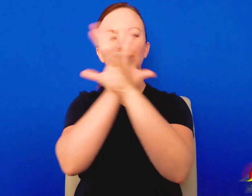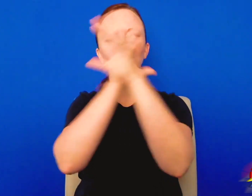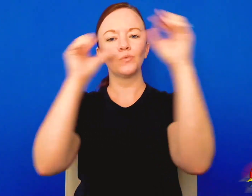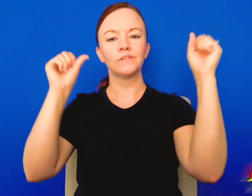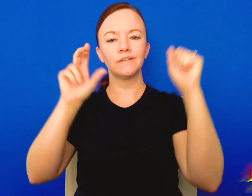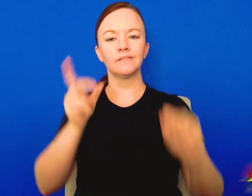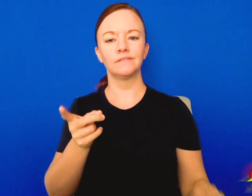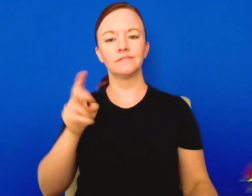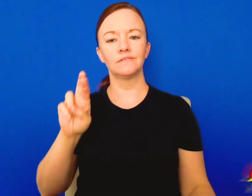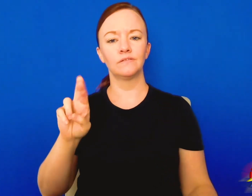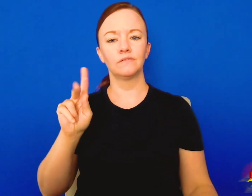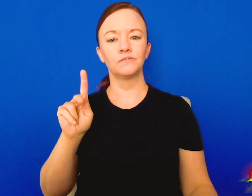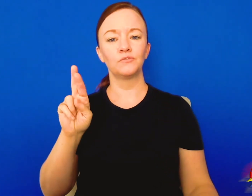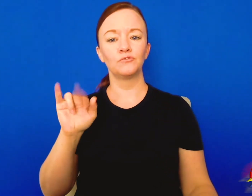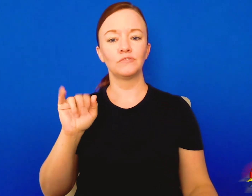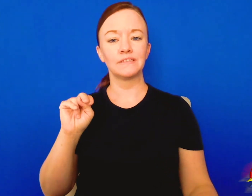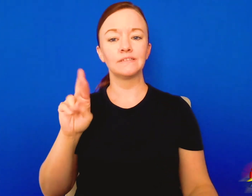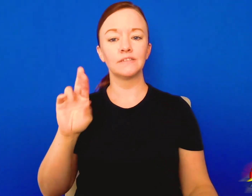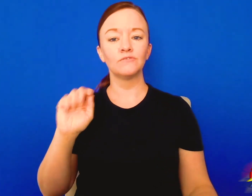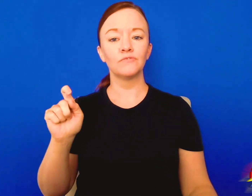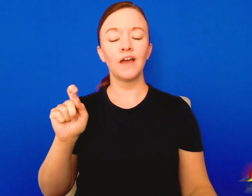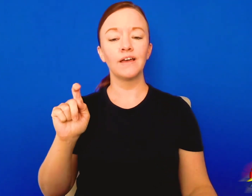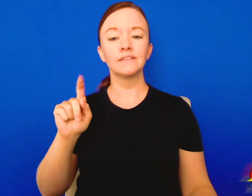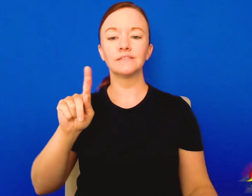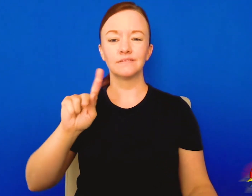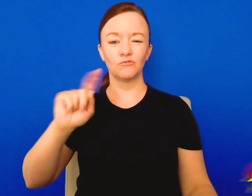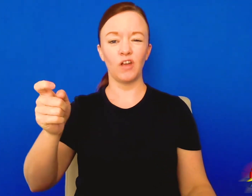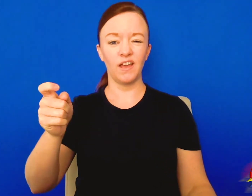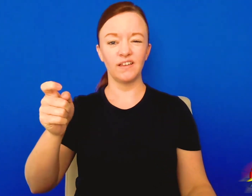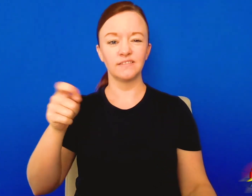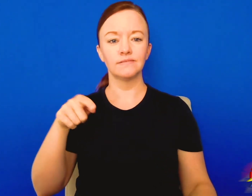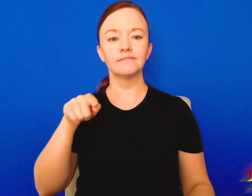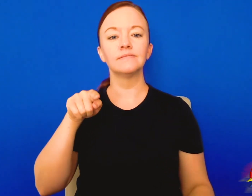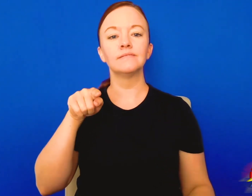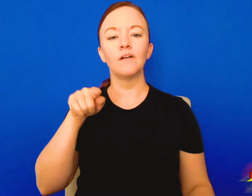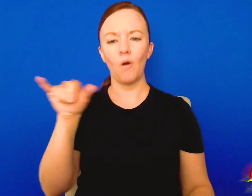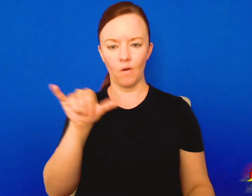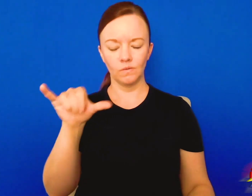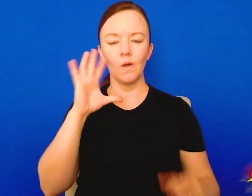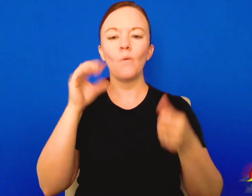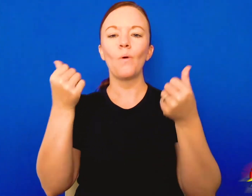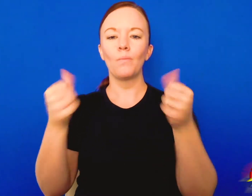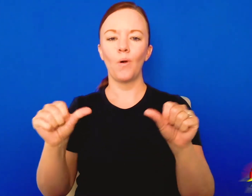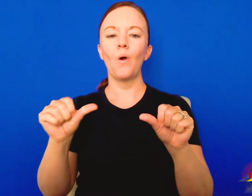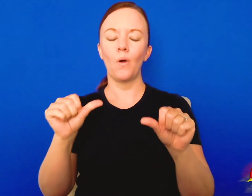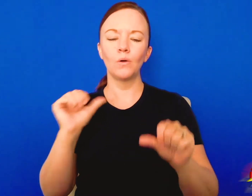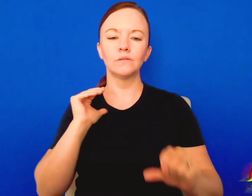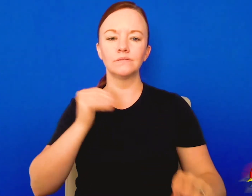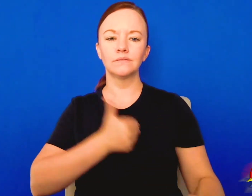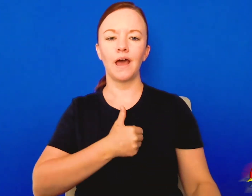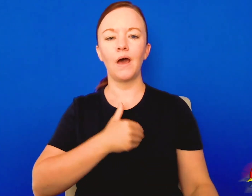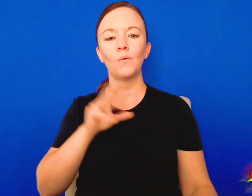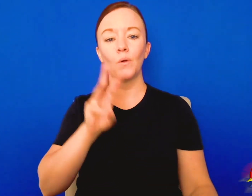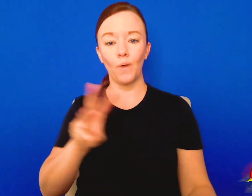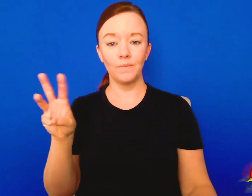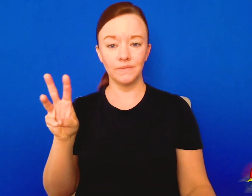UPDATES WILL BE MADE AVAILABLE THROUGH THE AGENCY EMAIL SYSTEM SENT BY ASSISTANT SUPERINTENDENT DR. KRISTEN REX,